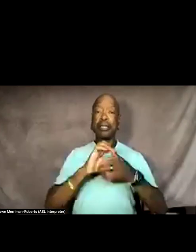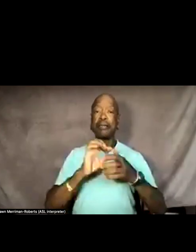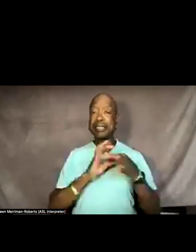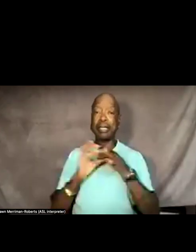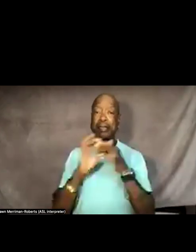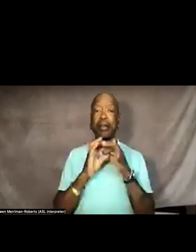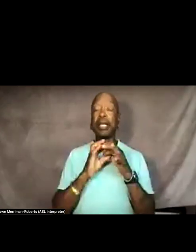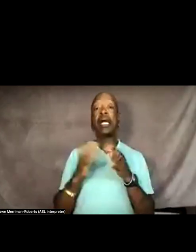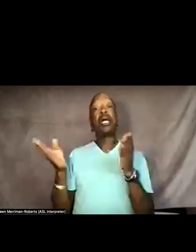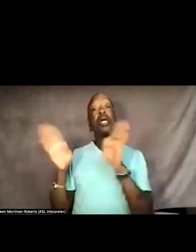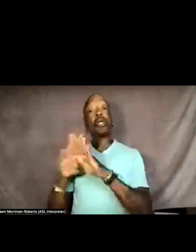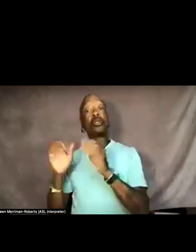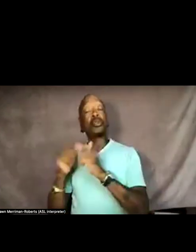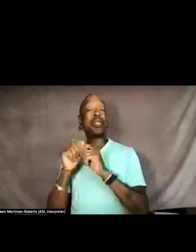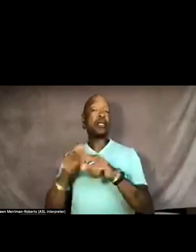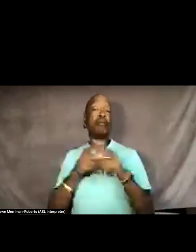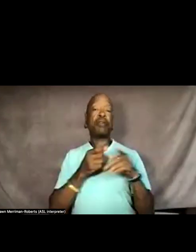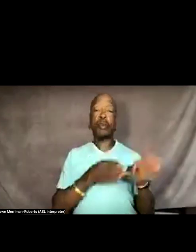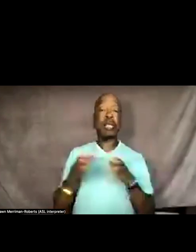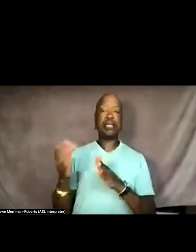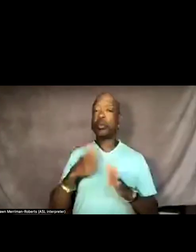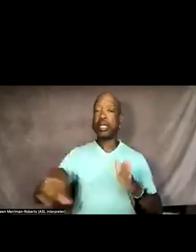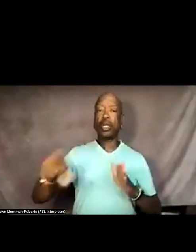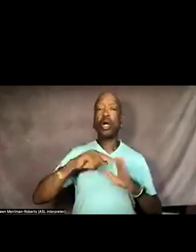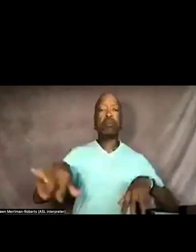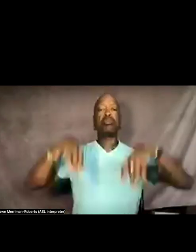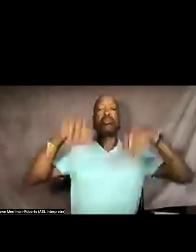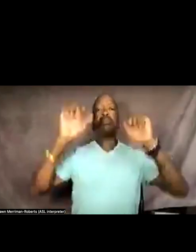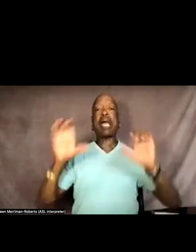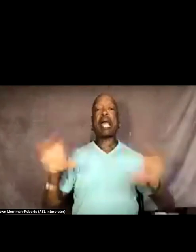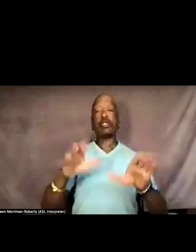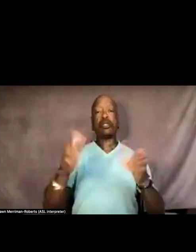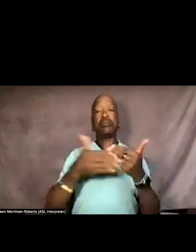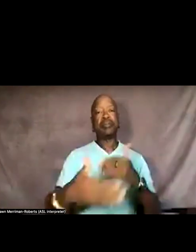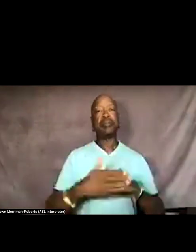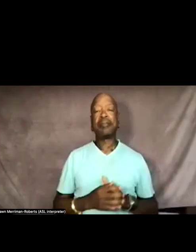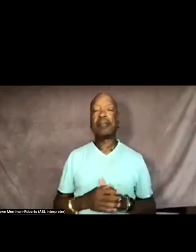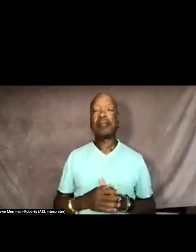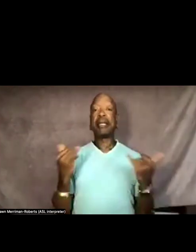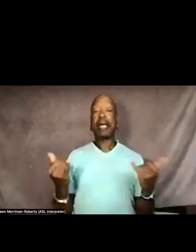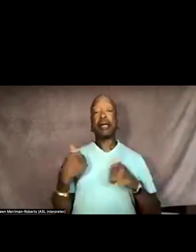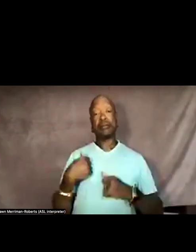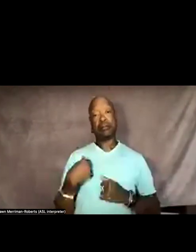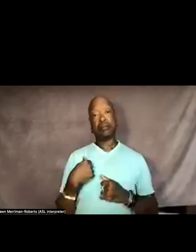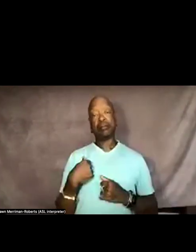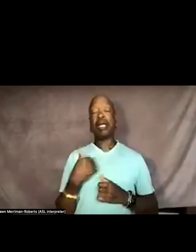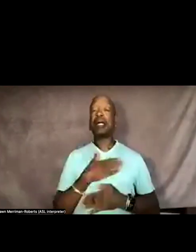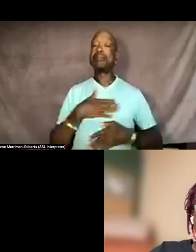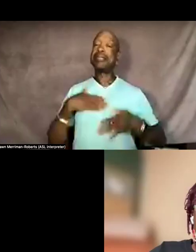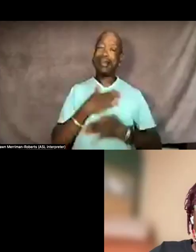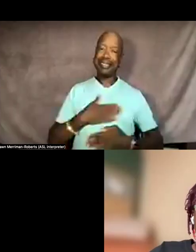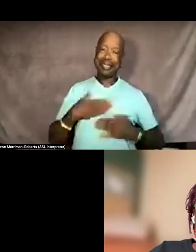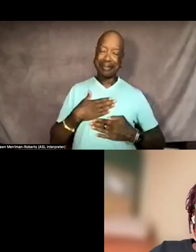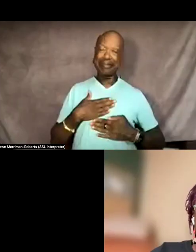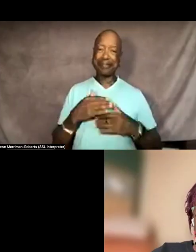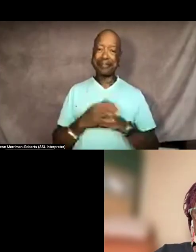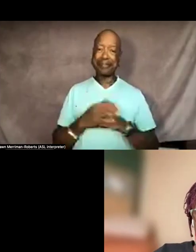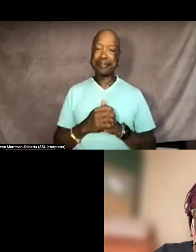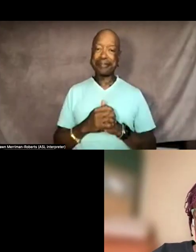can all take action going forward um so now I am delighted to uh to introduce Ngozi Alston who is a